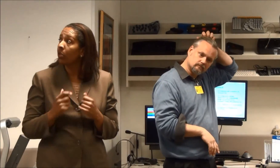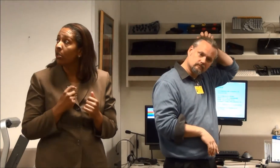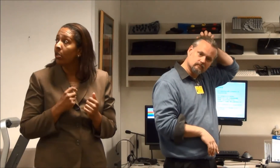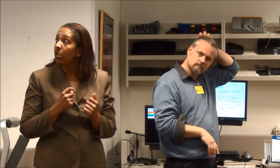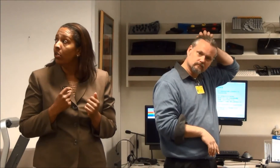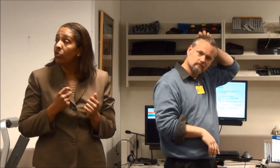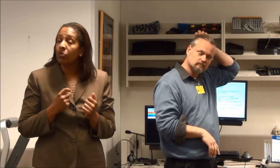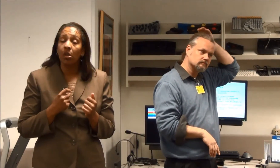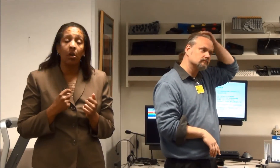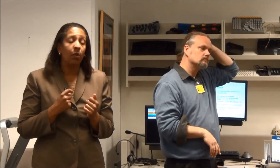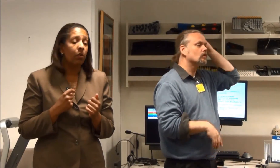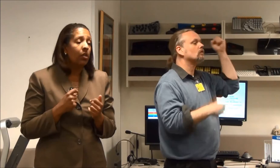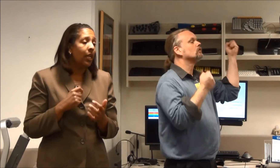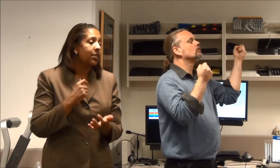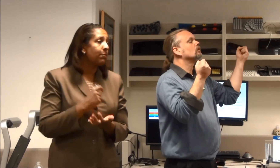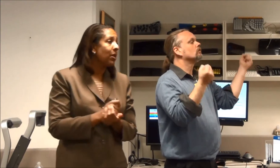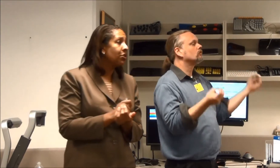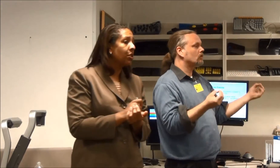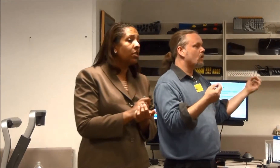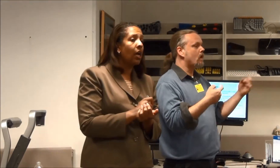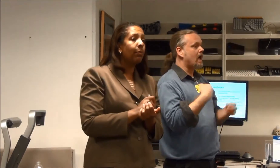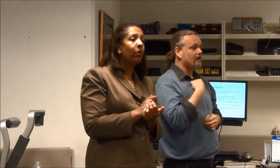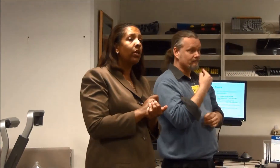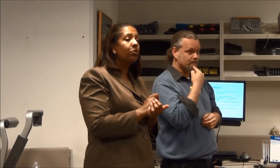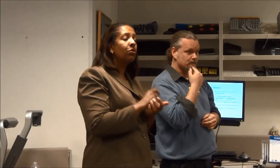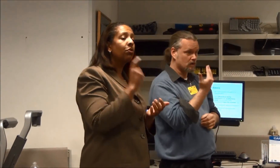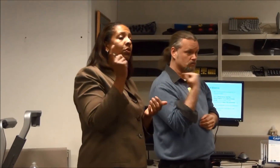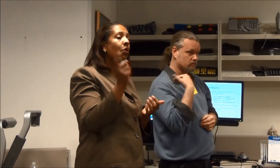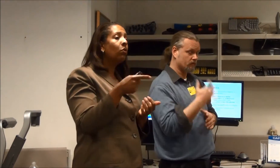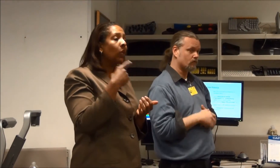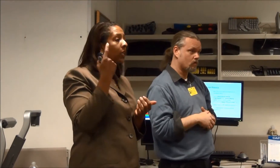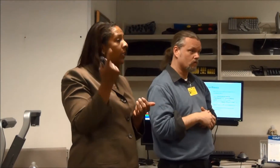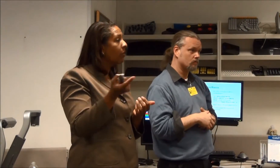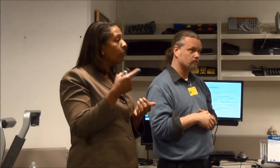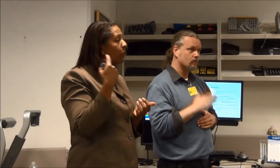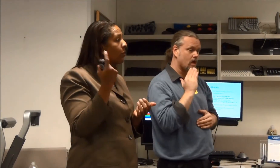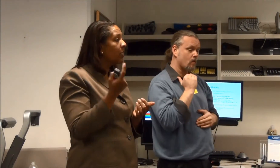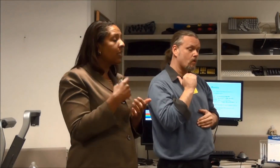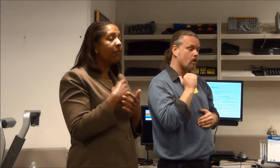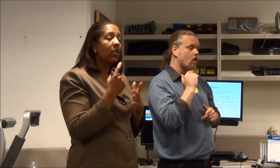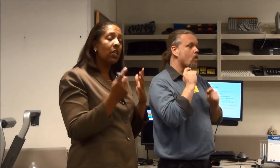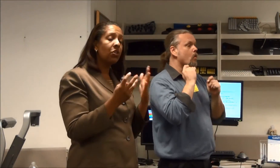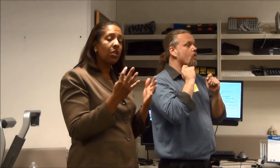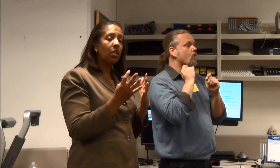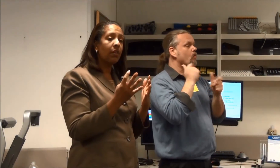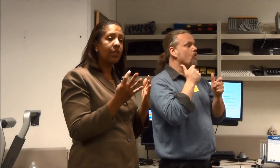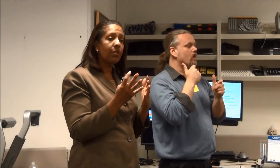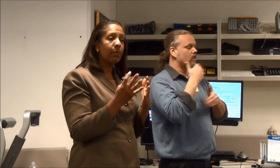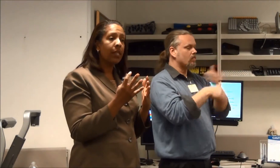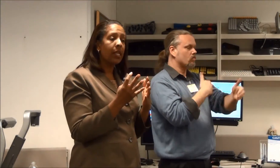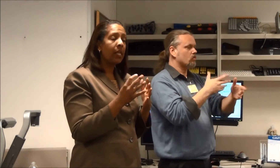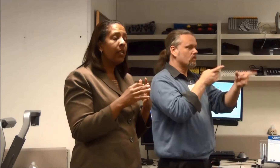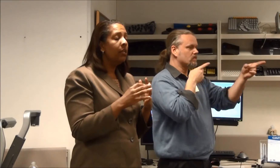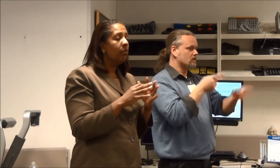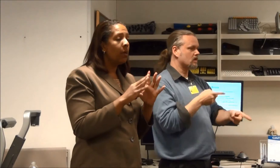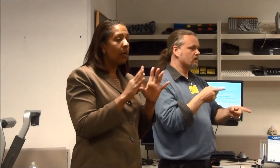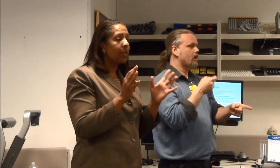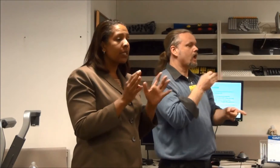So as I mentioned, I'm going to go quickly through the definition of disability, because